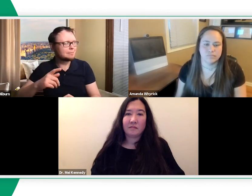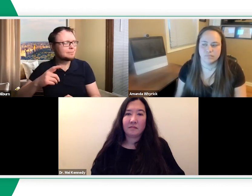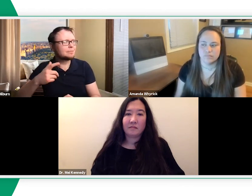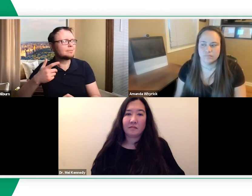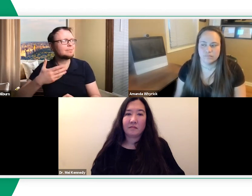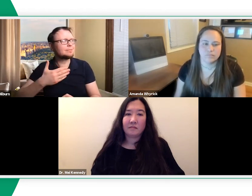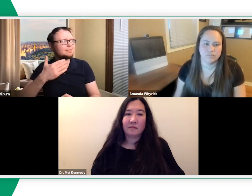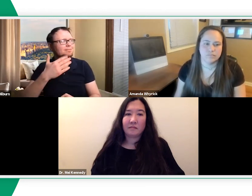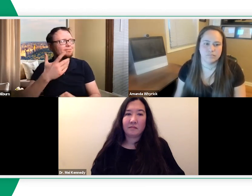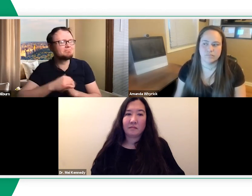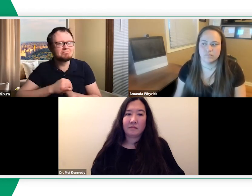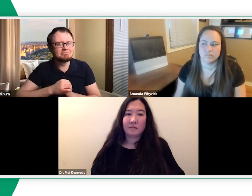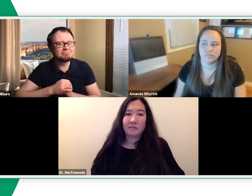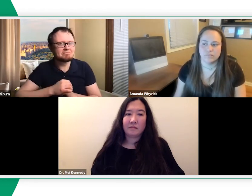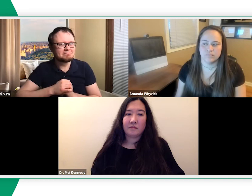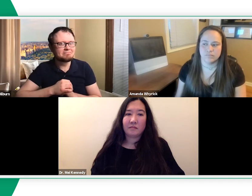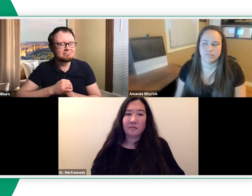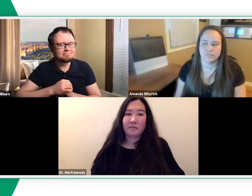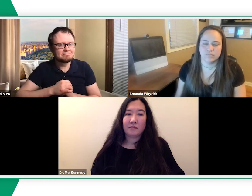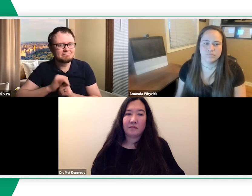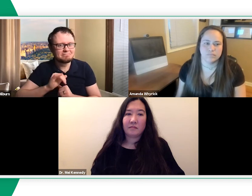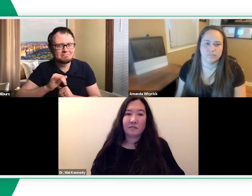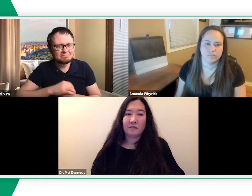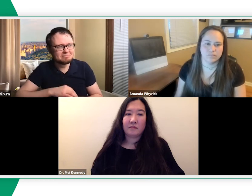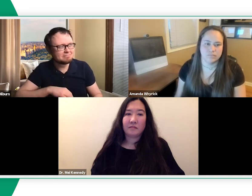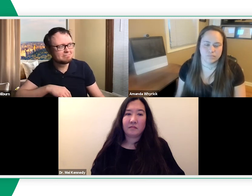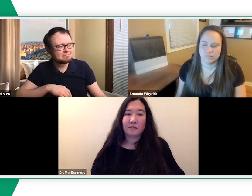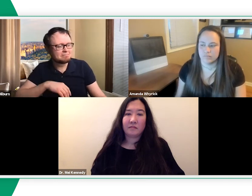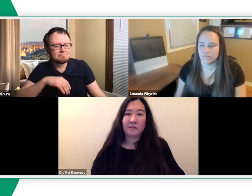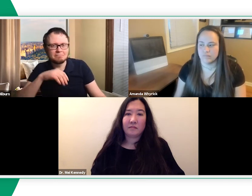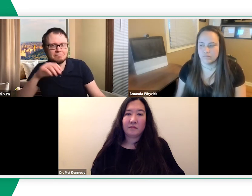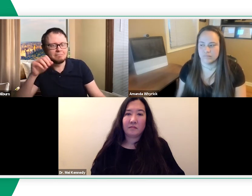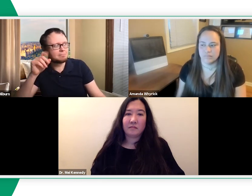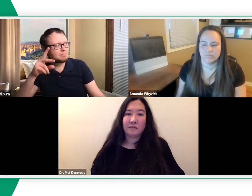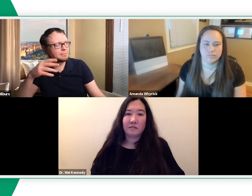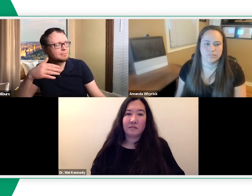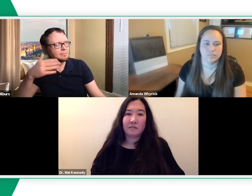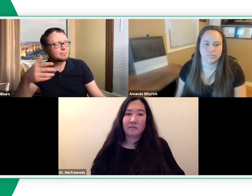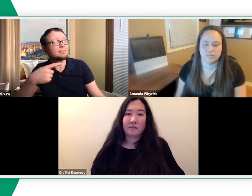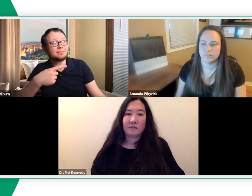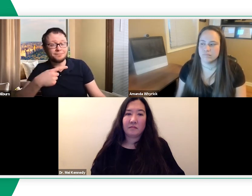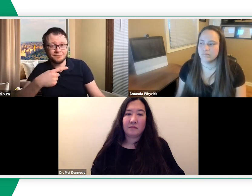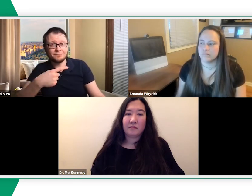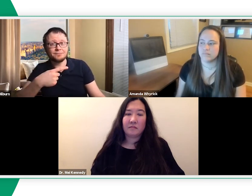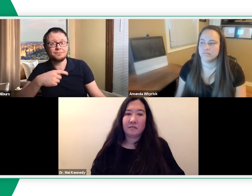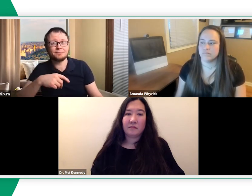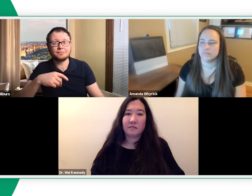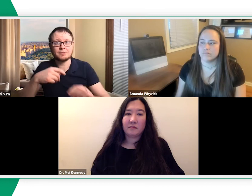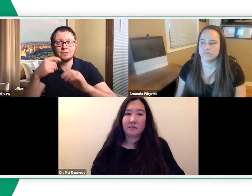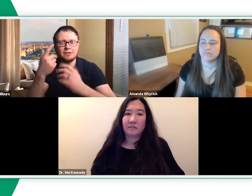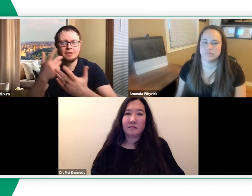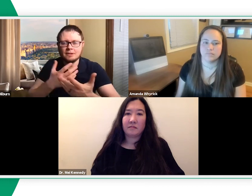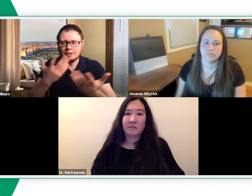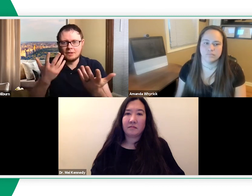My data isn't that valuable. Cyberattacks without permission or knowledge.